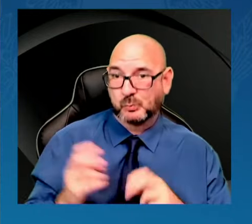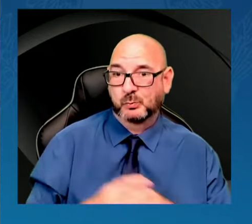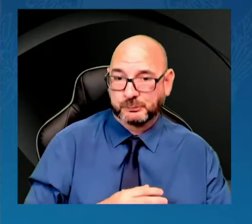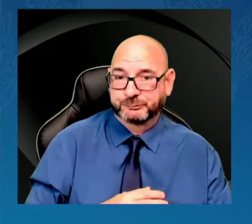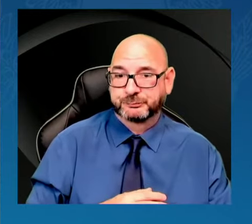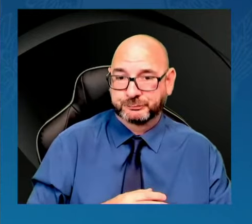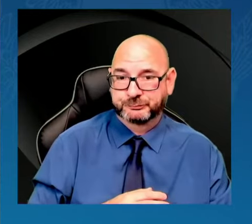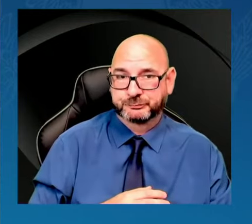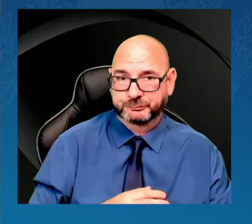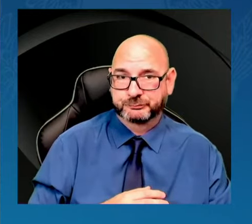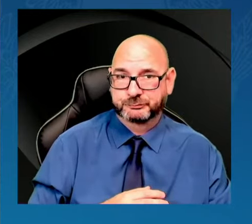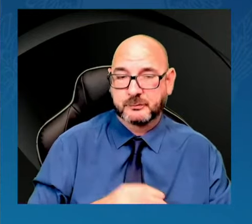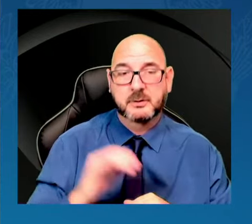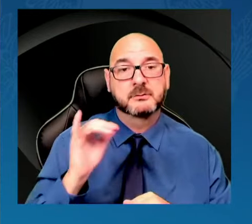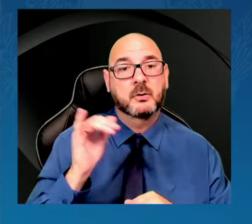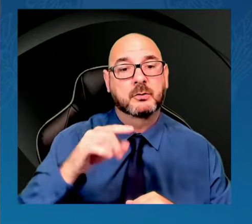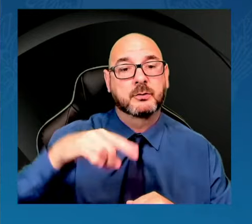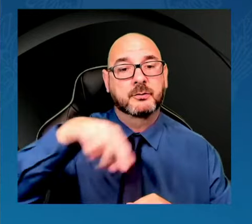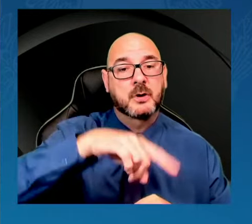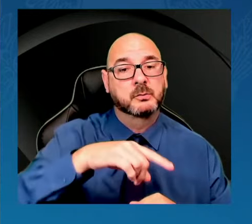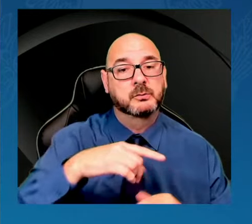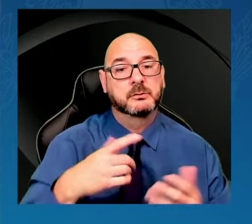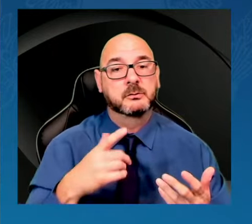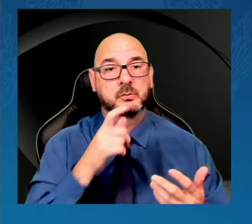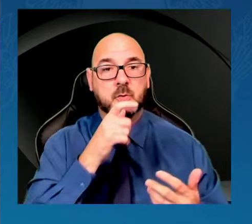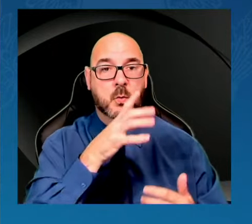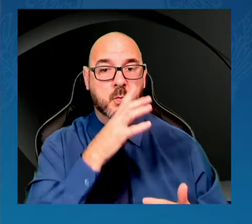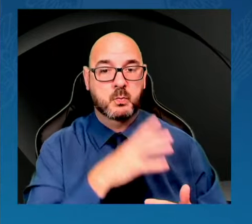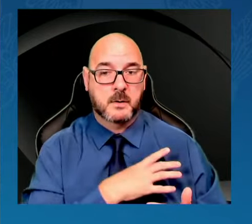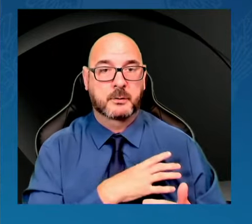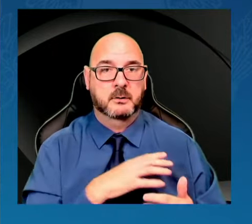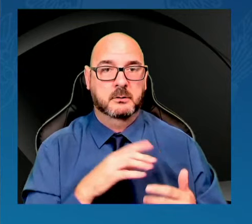an environmental issue. And the environmental issue